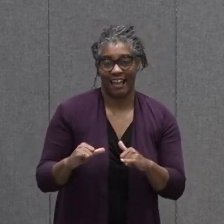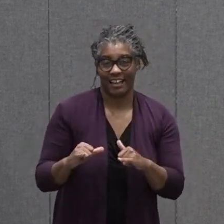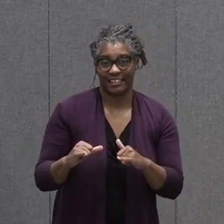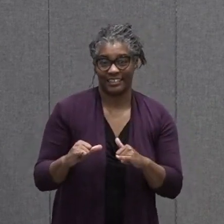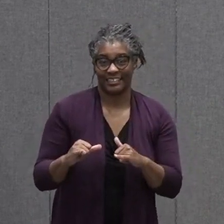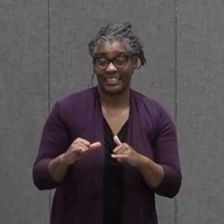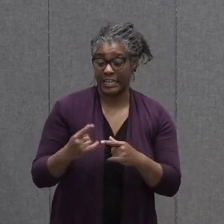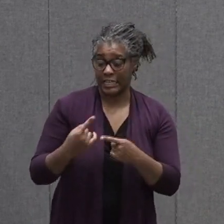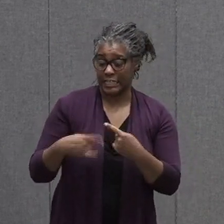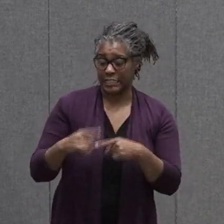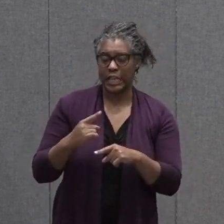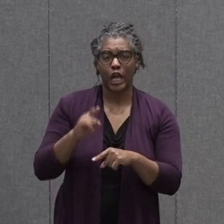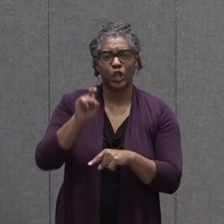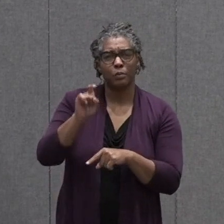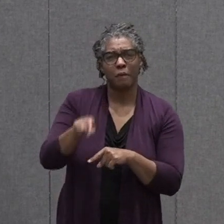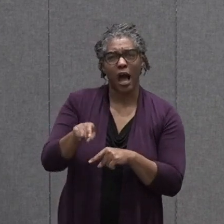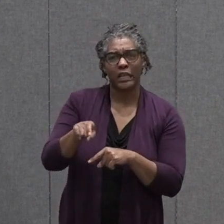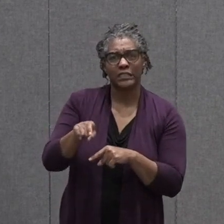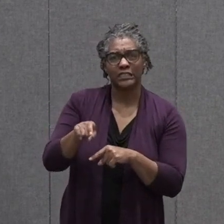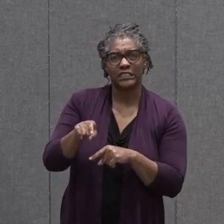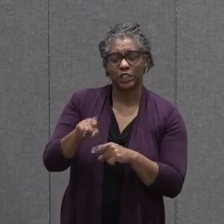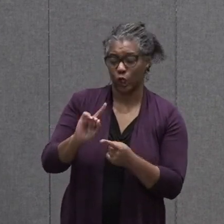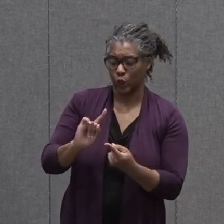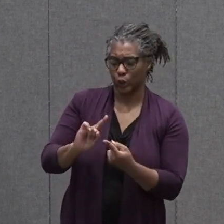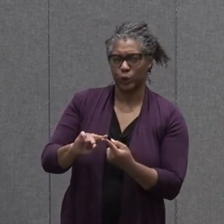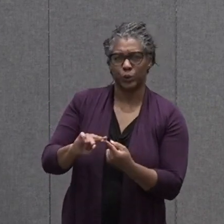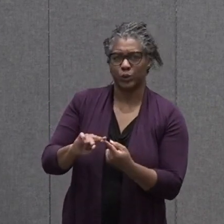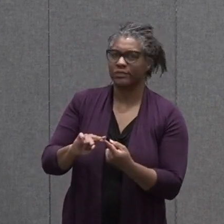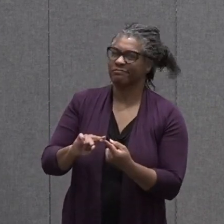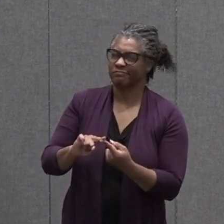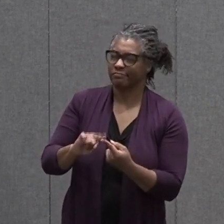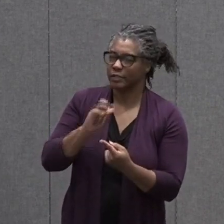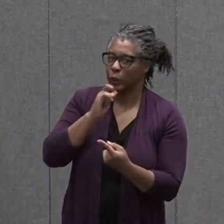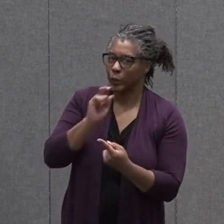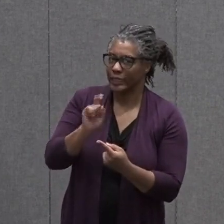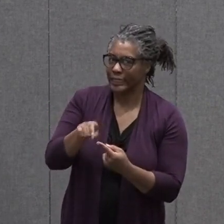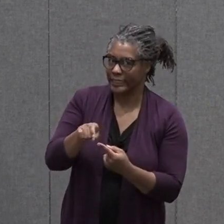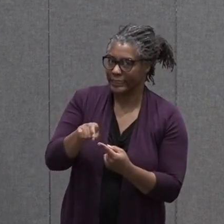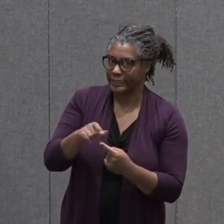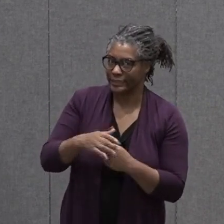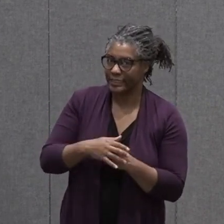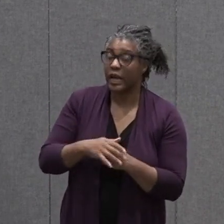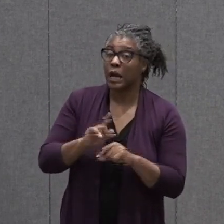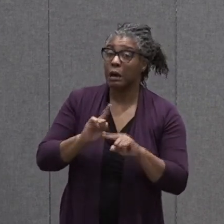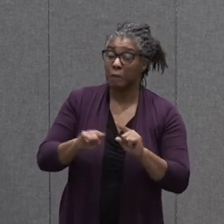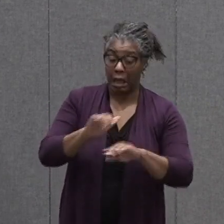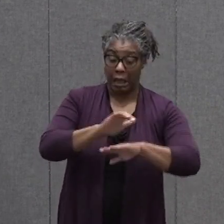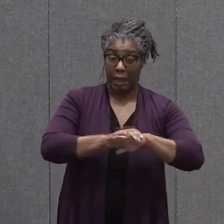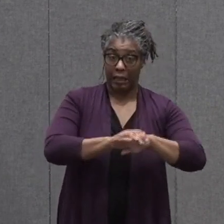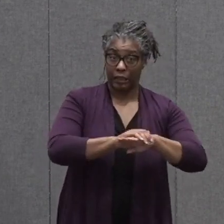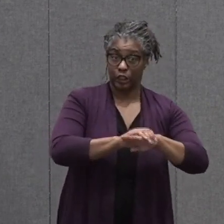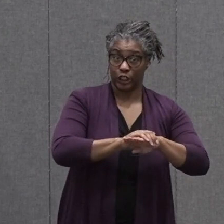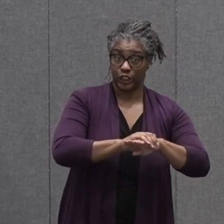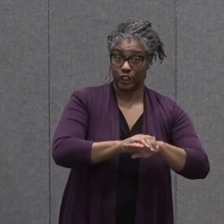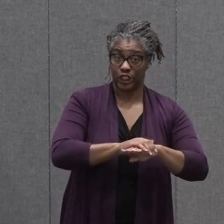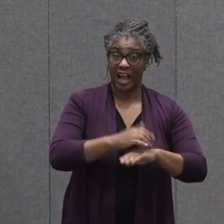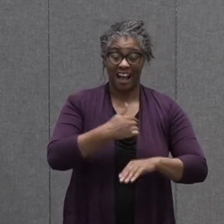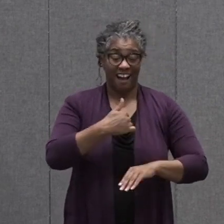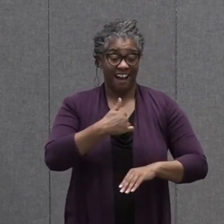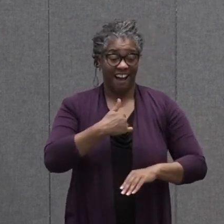with a B-A and two l's. I like to play ball.